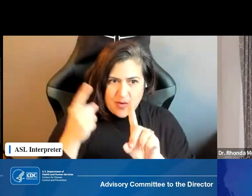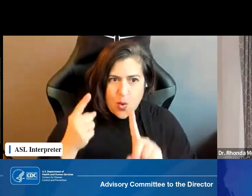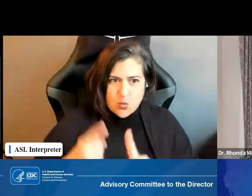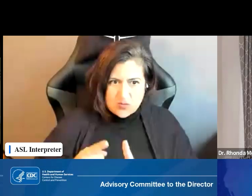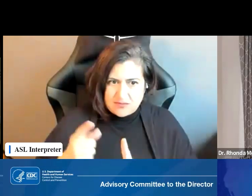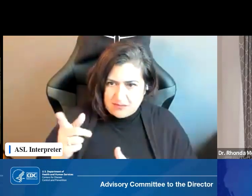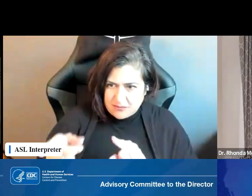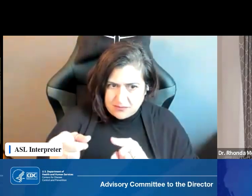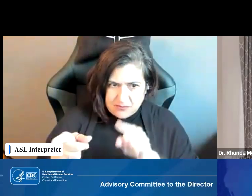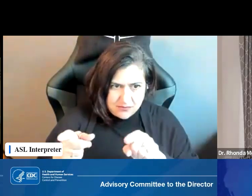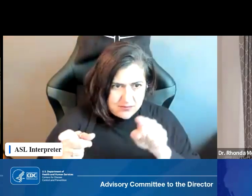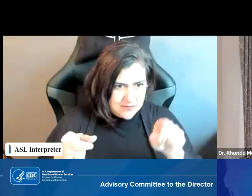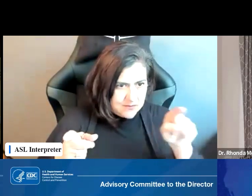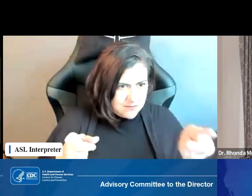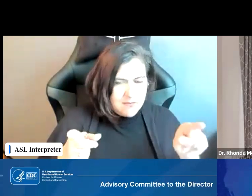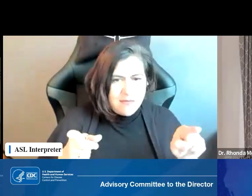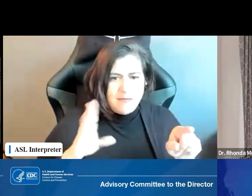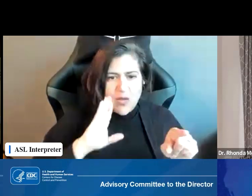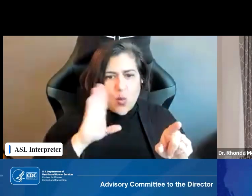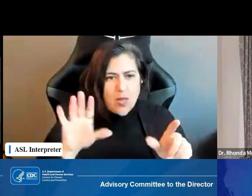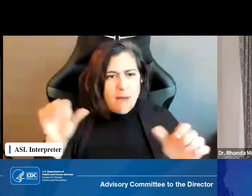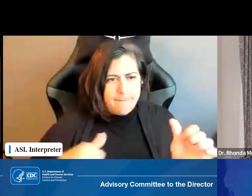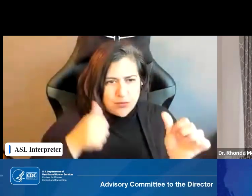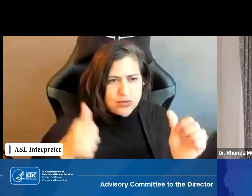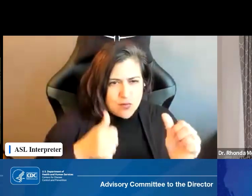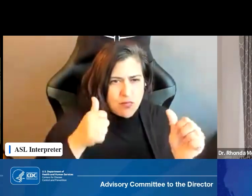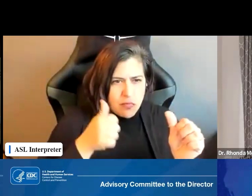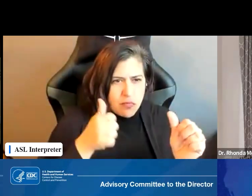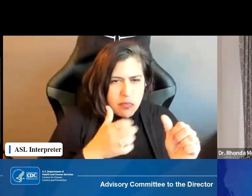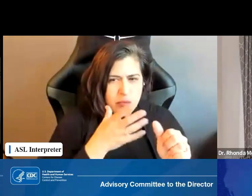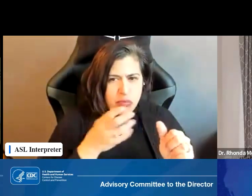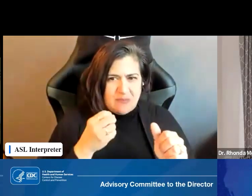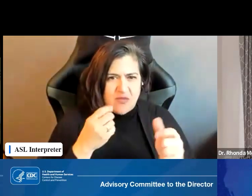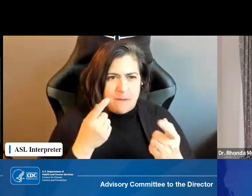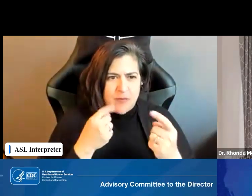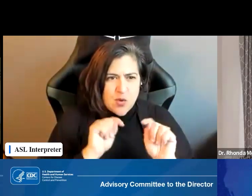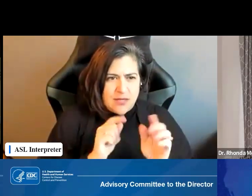that they are going to pursue and really drive toward an outcome.